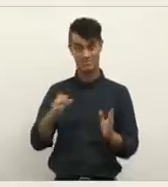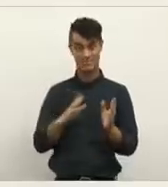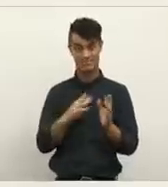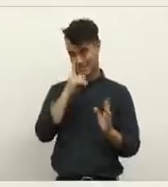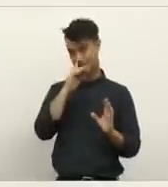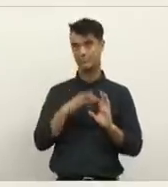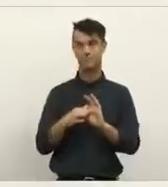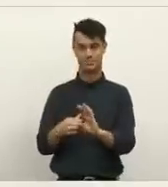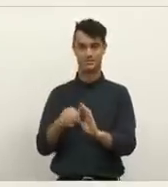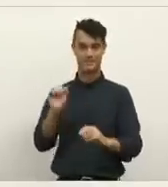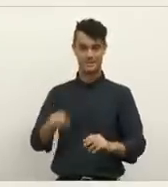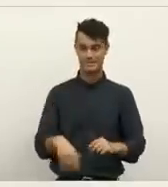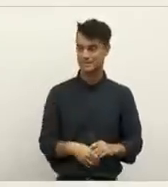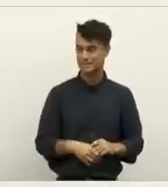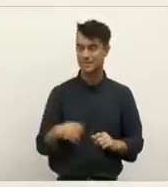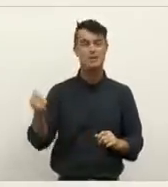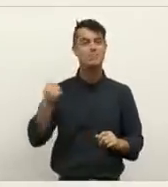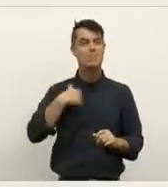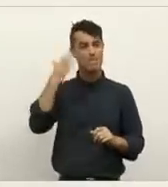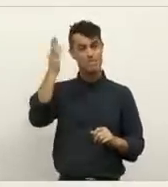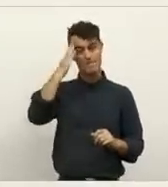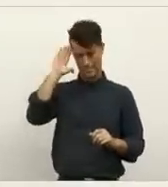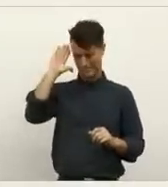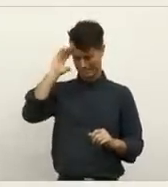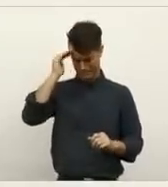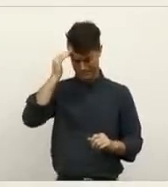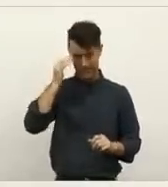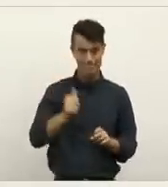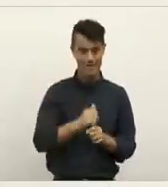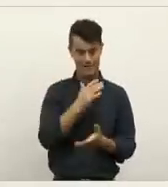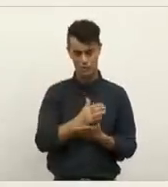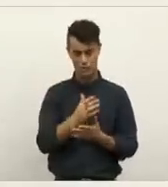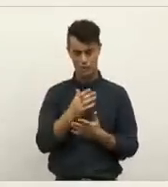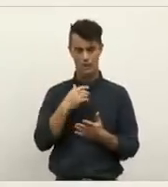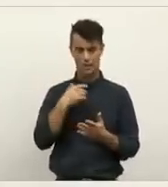Yep, my mum did a really good job of making sure that that was kept on track.